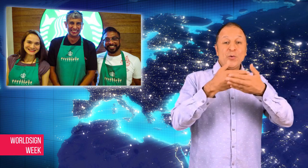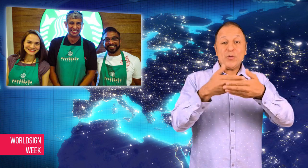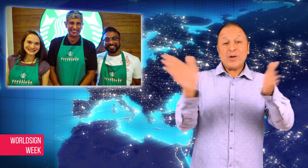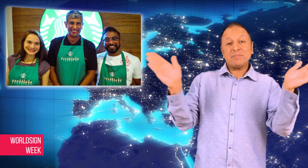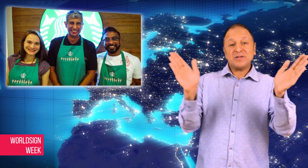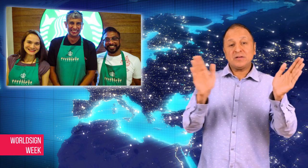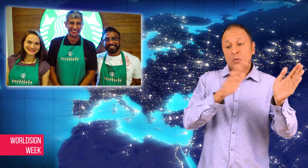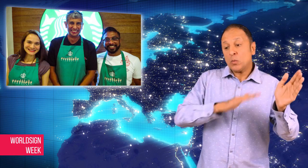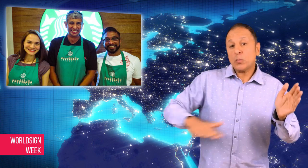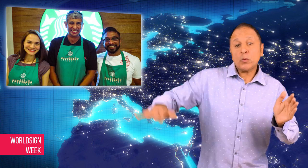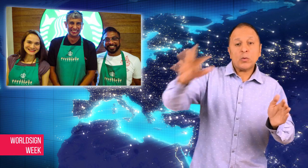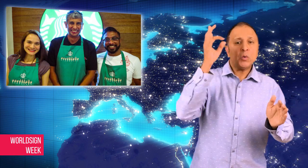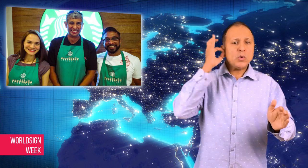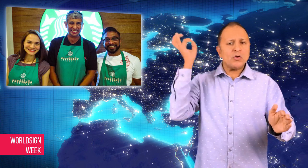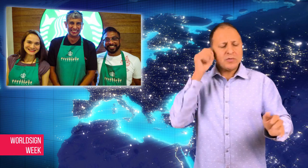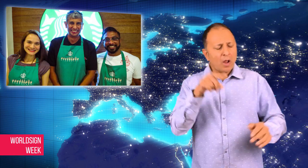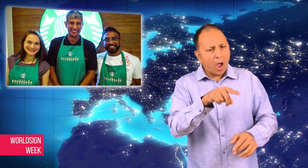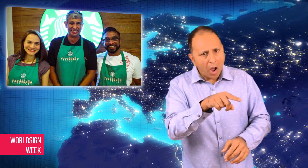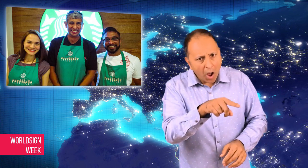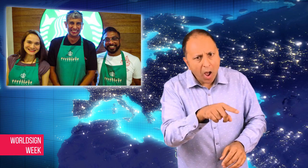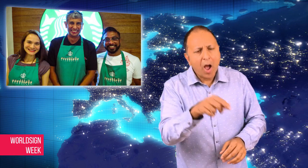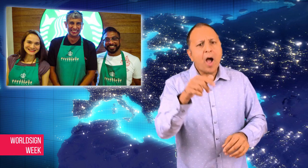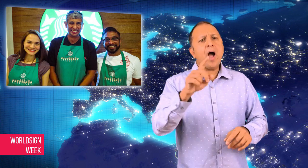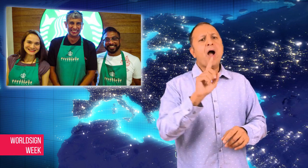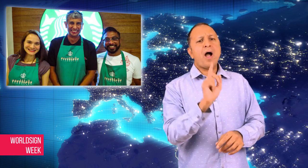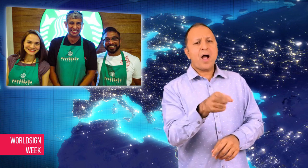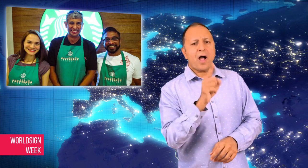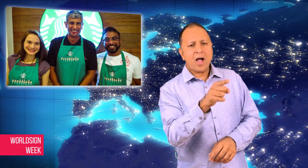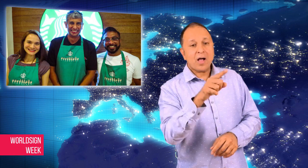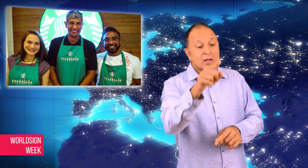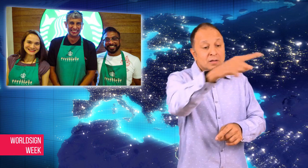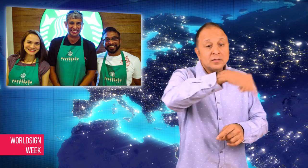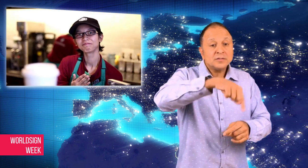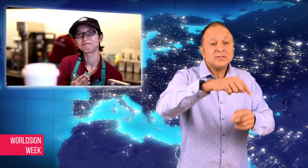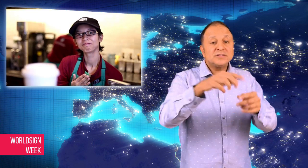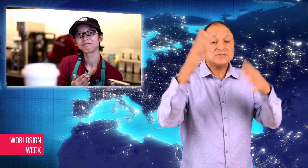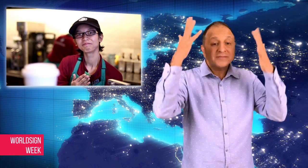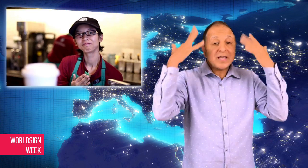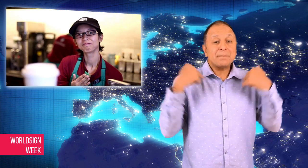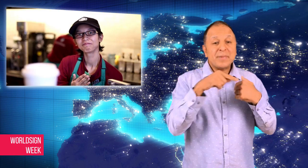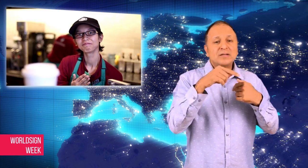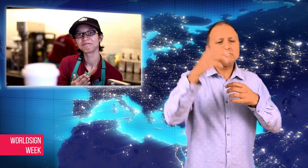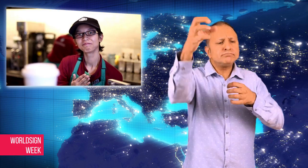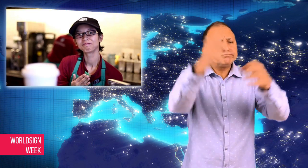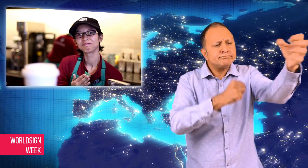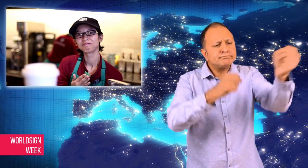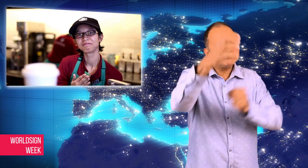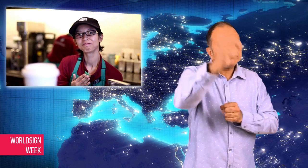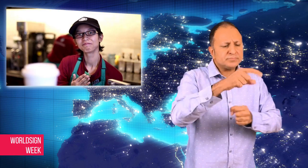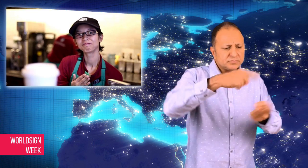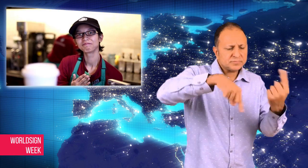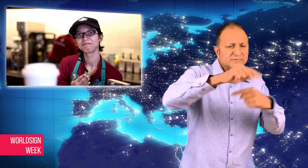to raise awareness on hiring employees from deaf communities, and to affirm